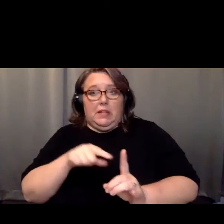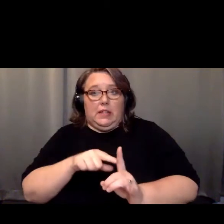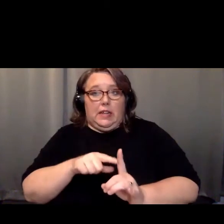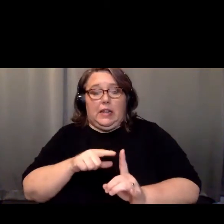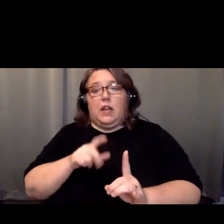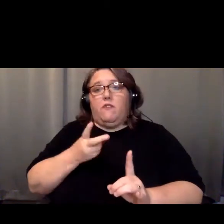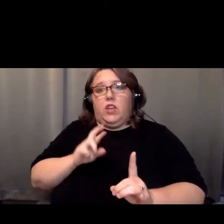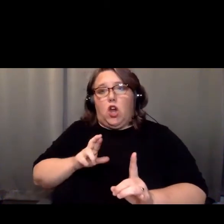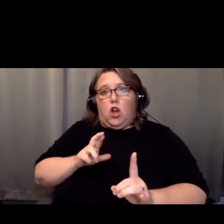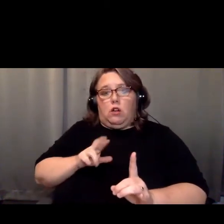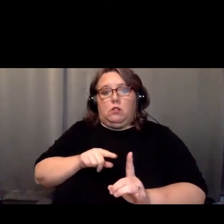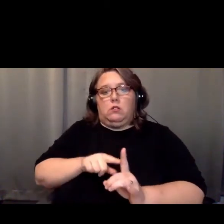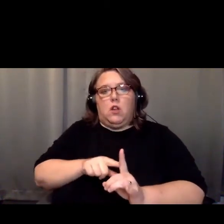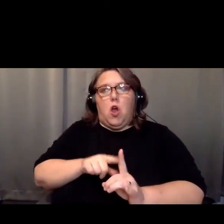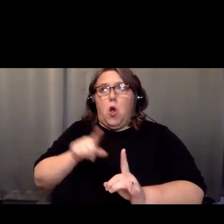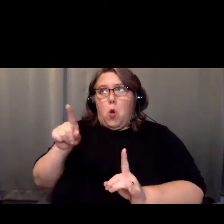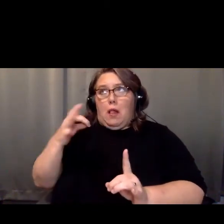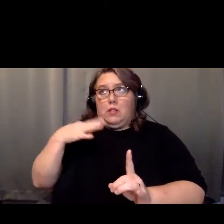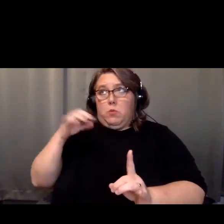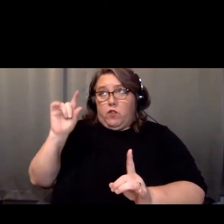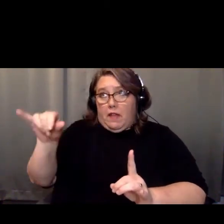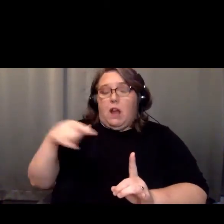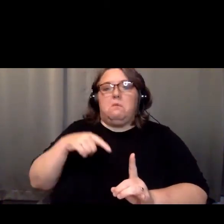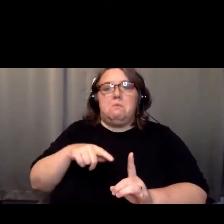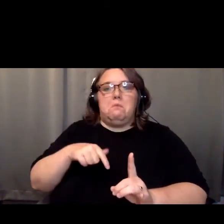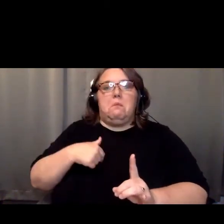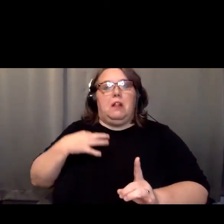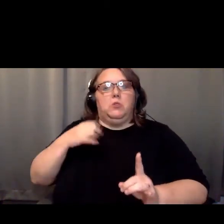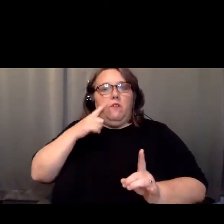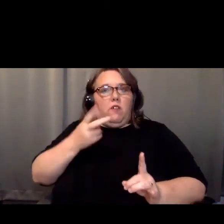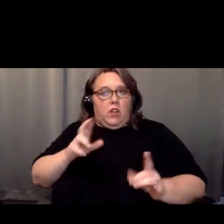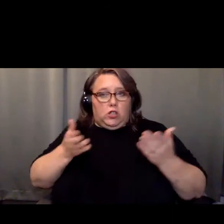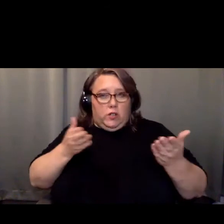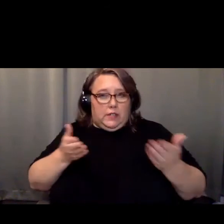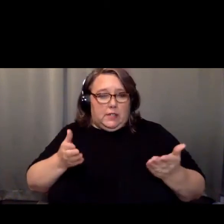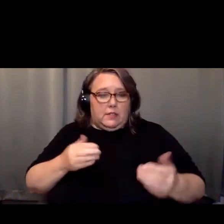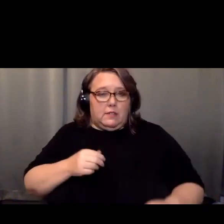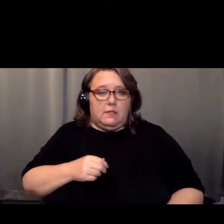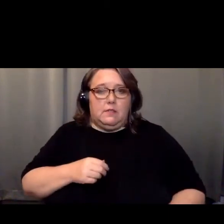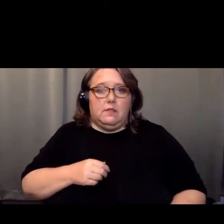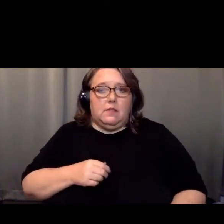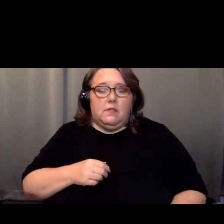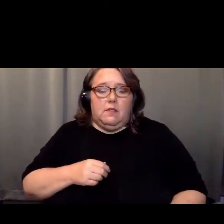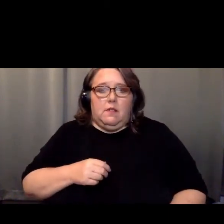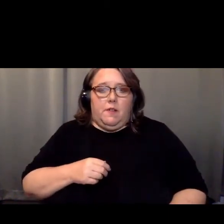that those individuals are eligible for vocational rehabilitation services. So, they're supposed to look at,